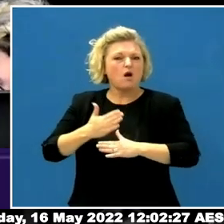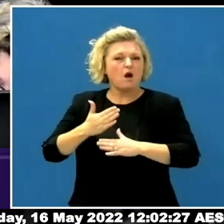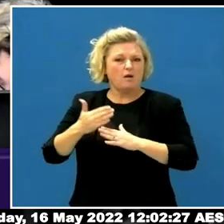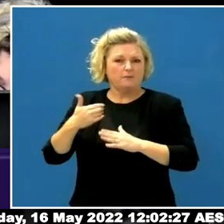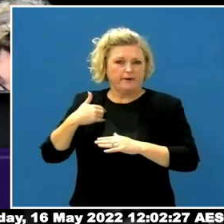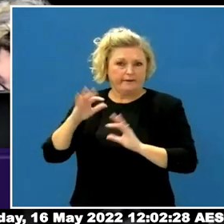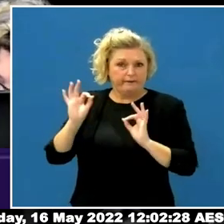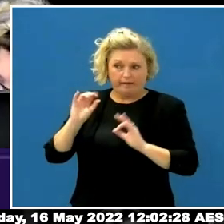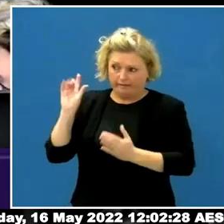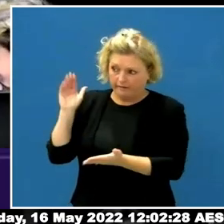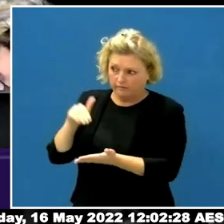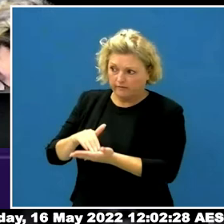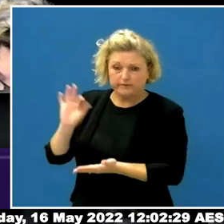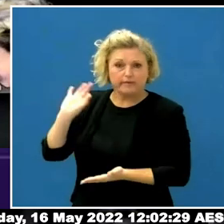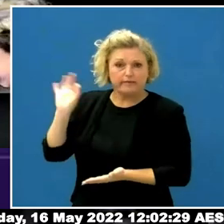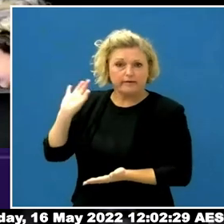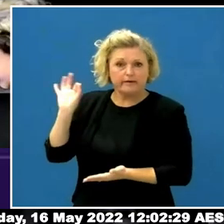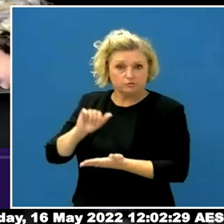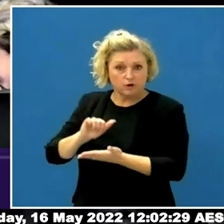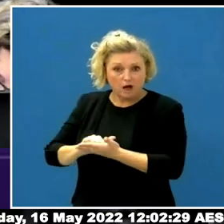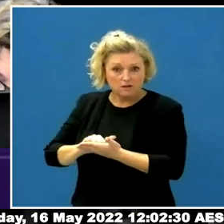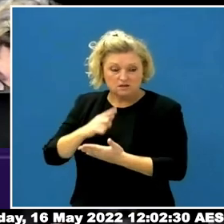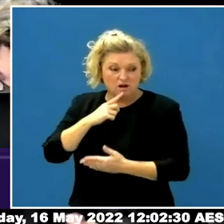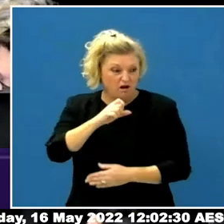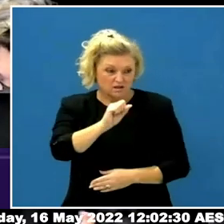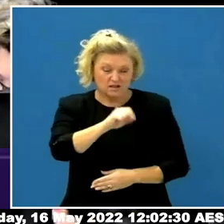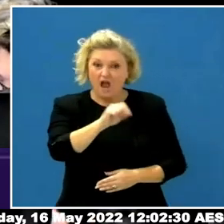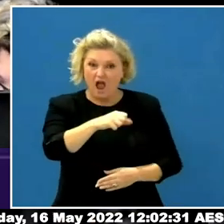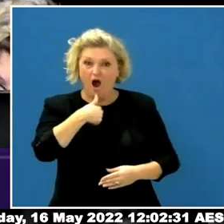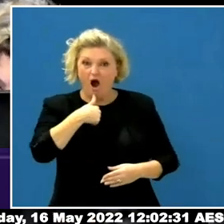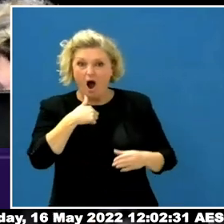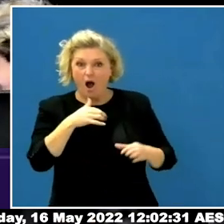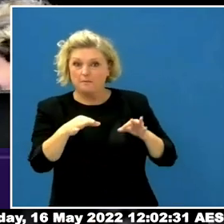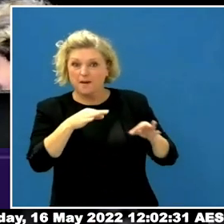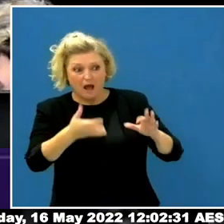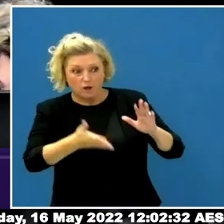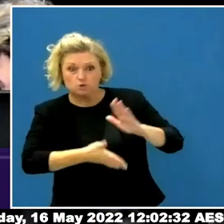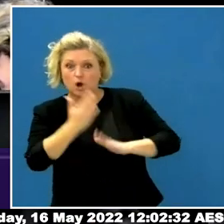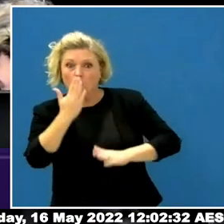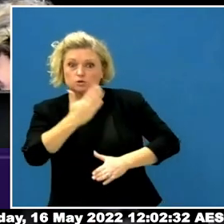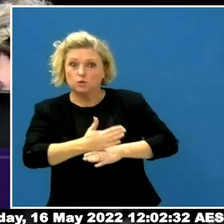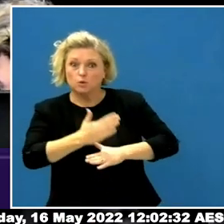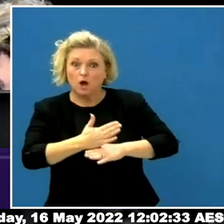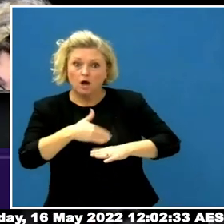Yes. Yes. I'd be needing to go to work and I would call the Team Leader.